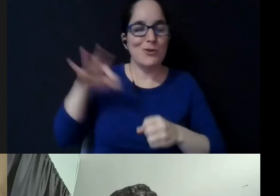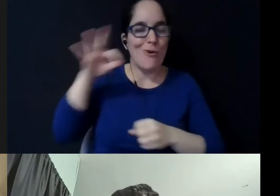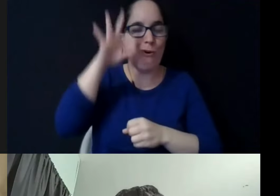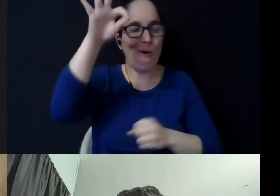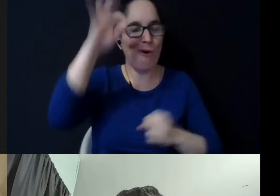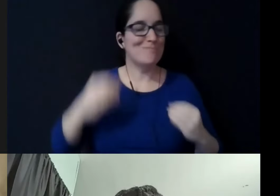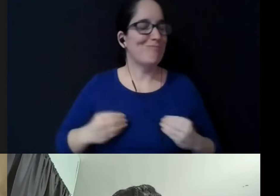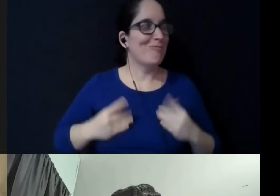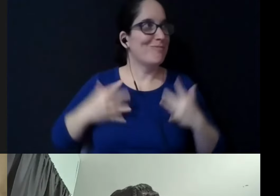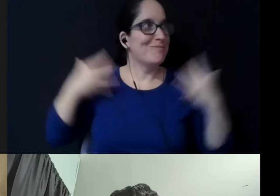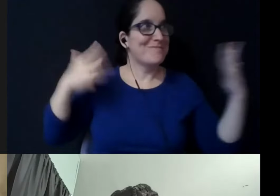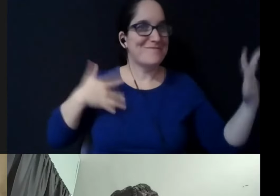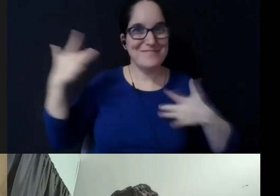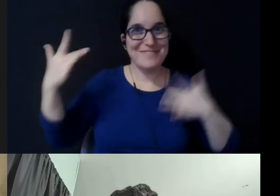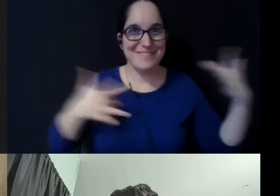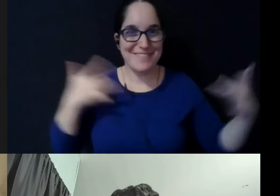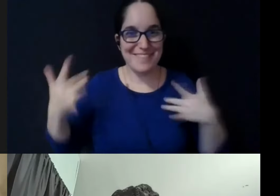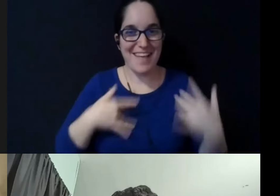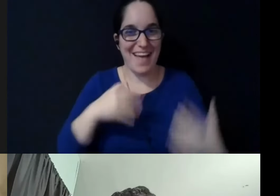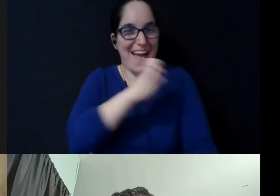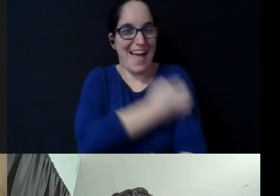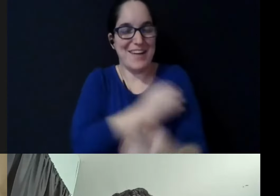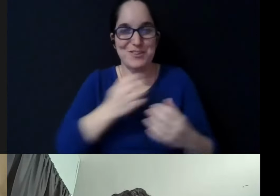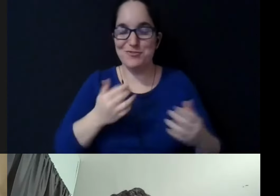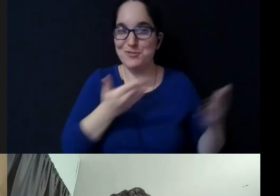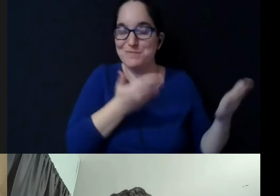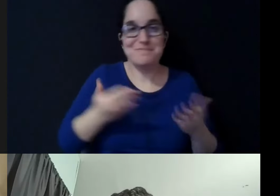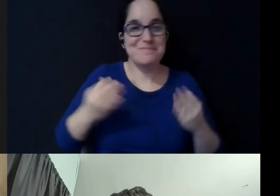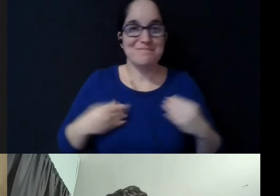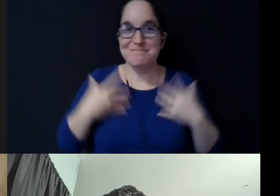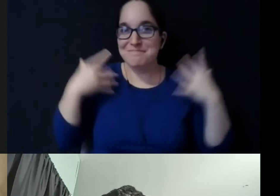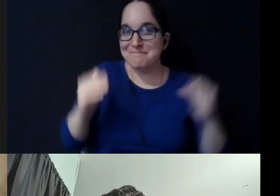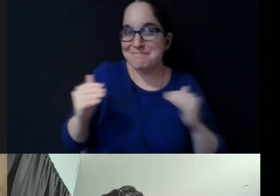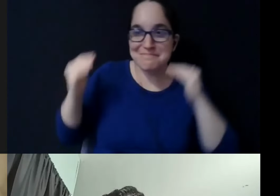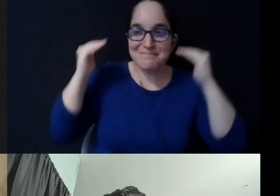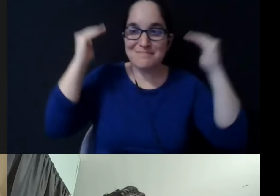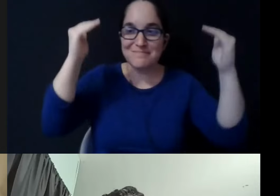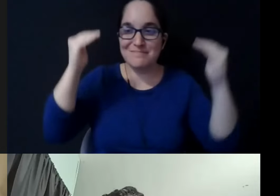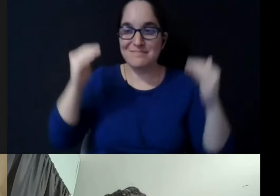Energy carries me higher up in need of fuel for fire, in search of burning light.